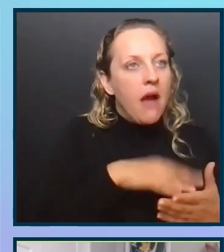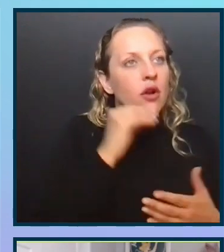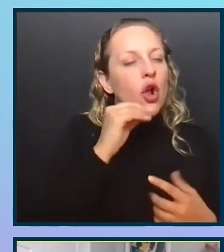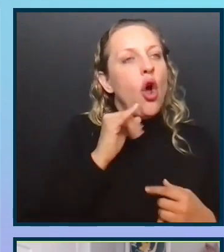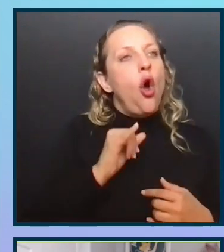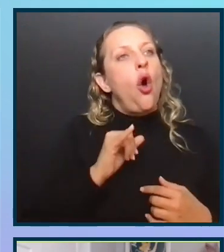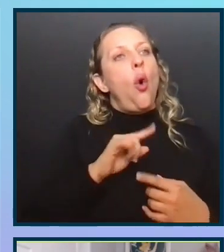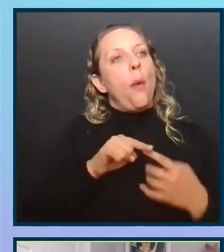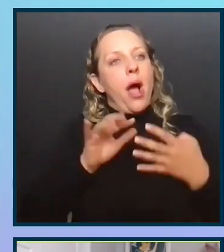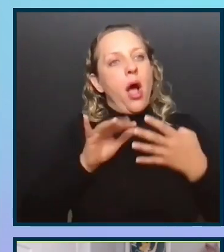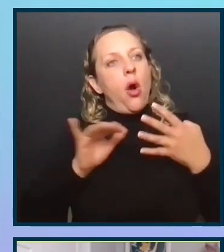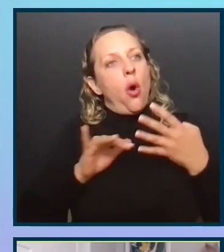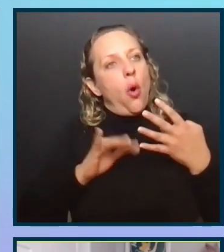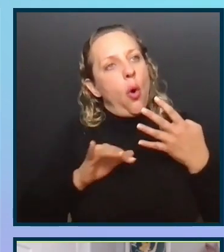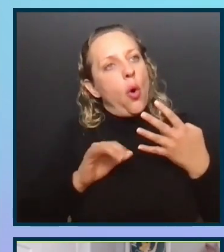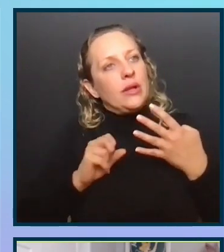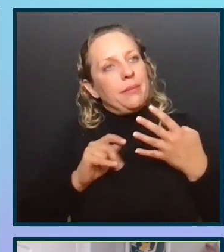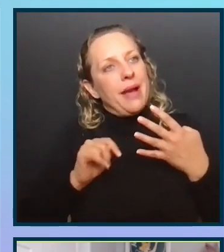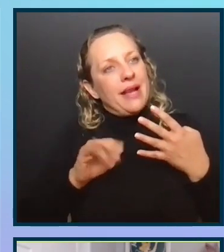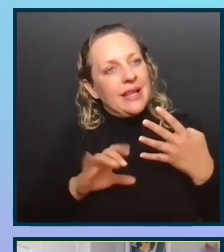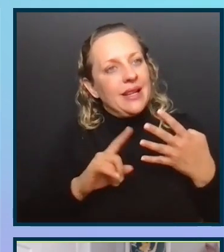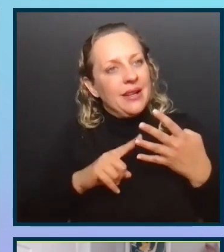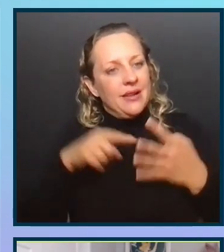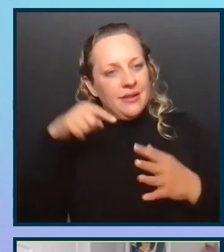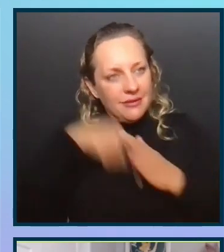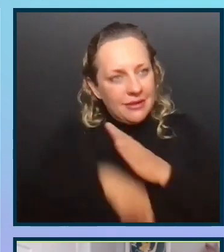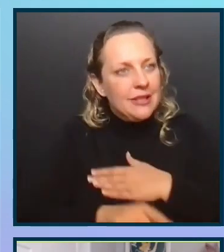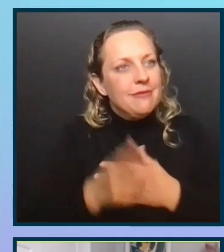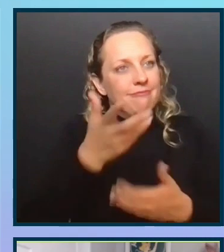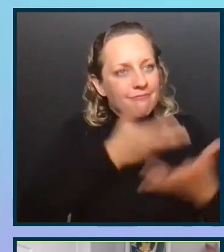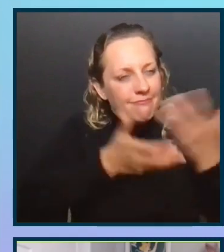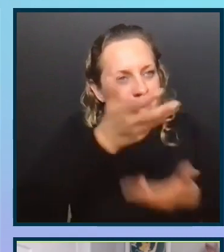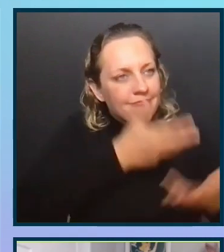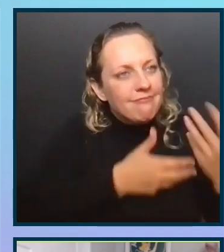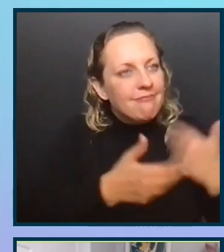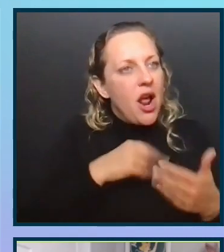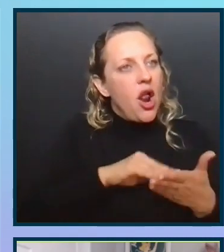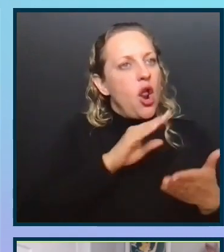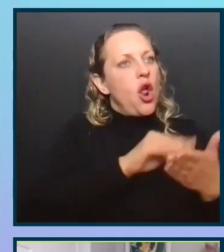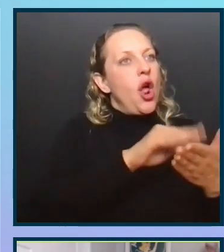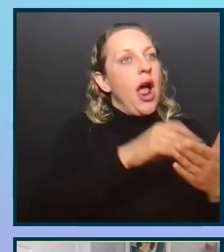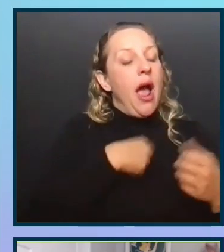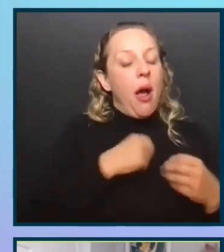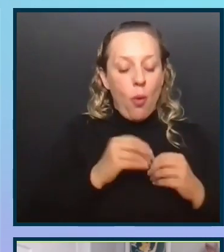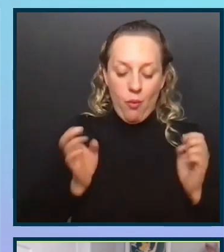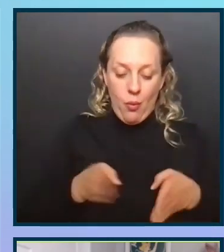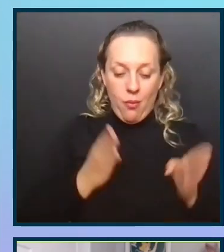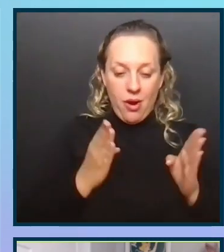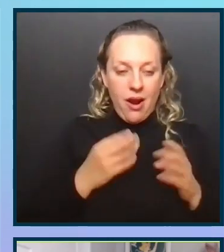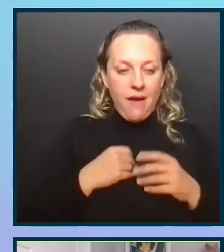I'm better prepared to handle deeper levels of user interaction. And I'm more prepared for more inclusive research.